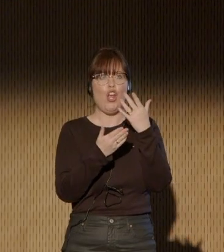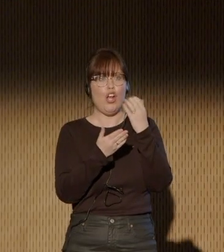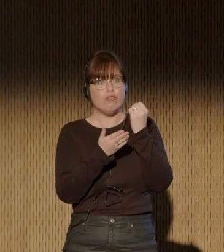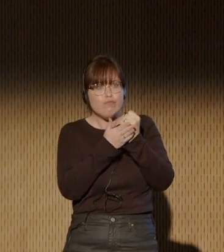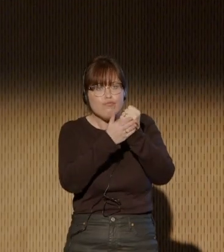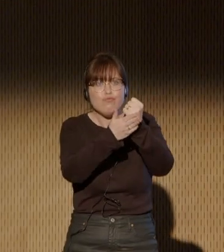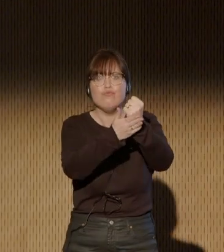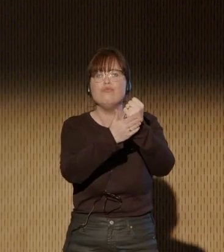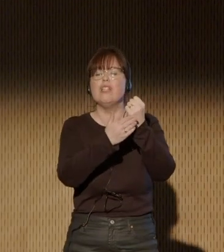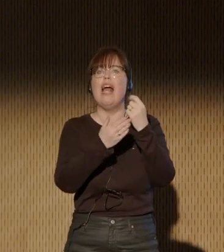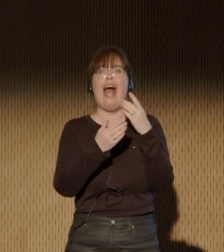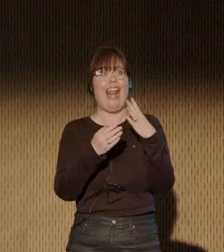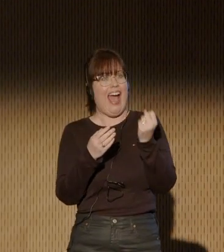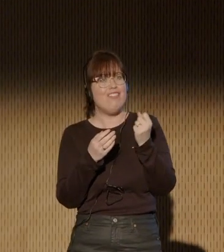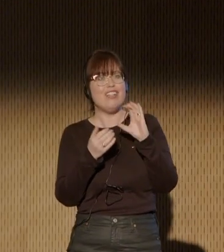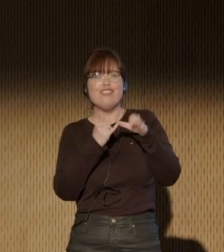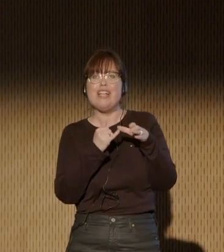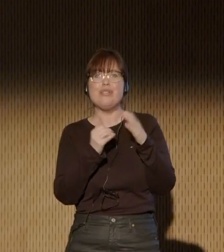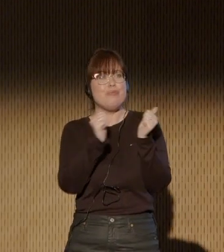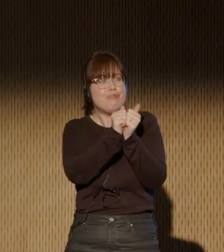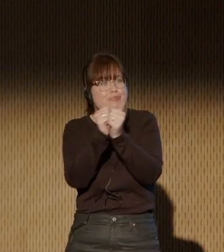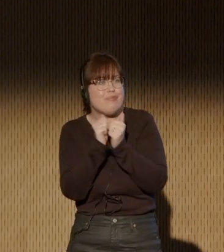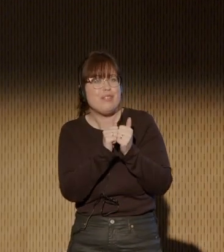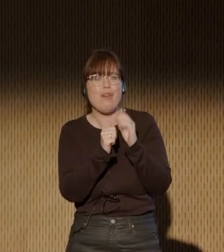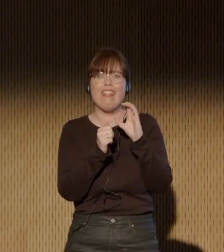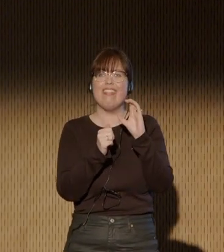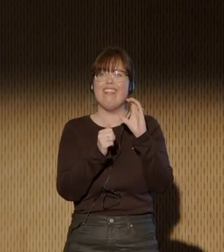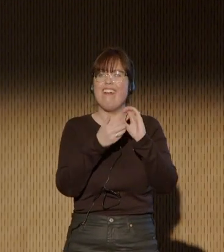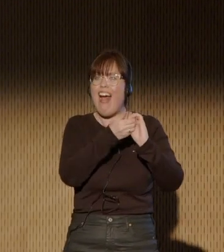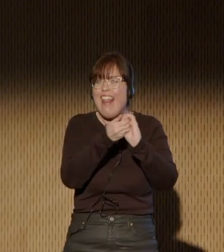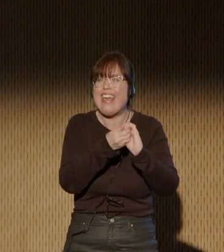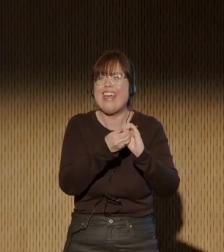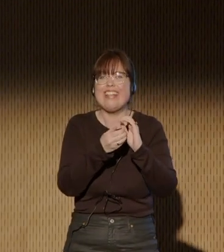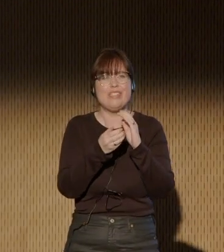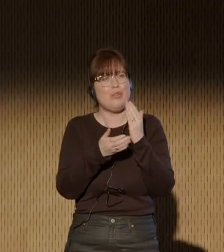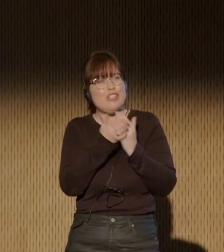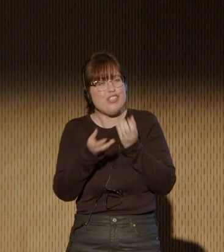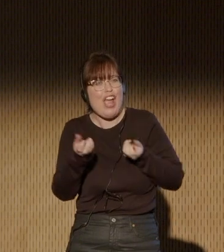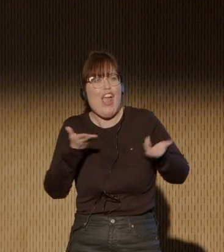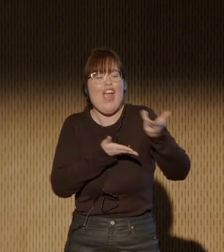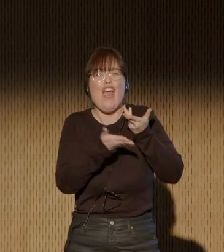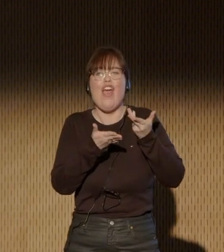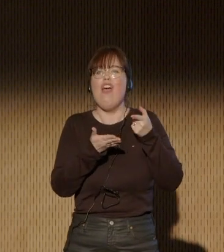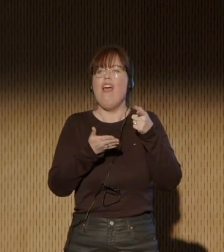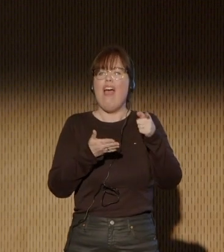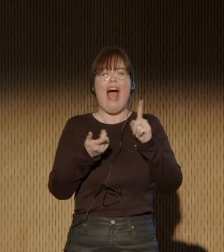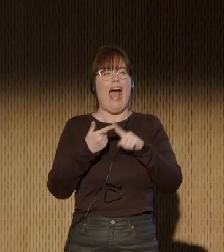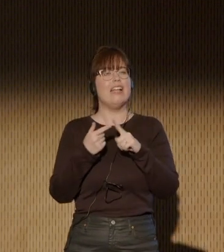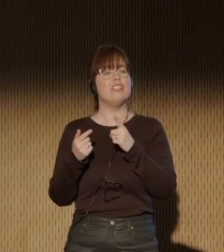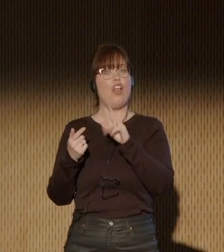to meet and share with colleagues, and a really practical redesign assignment, has been very